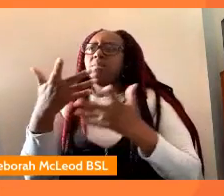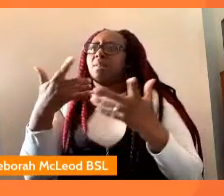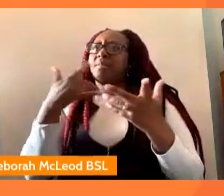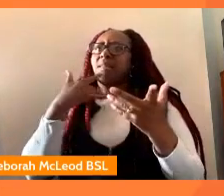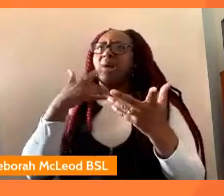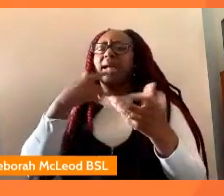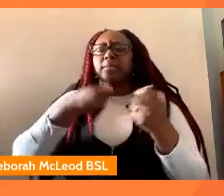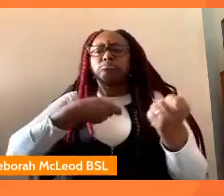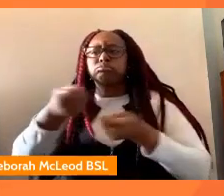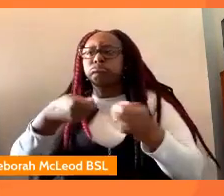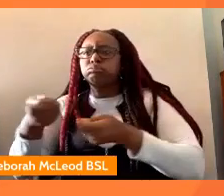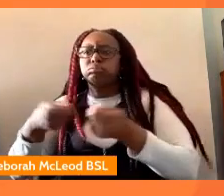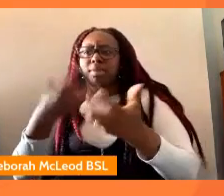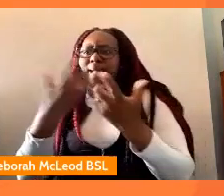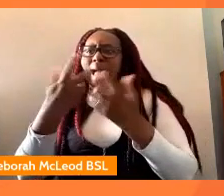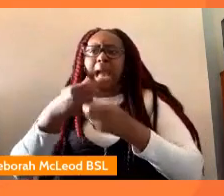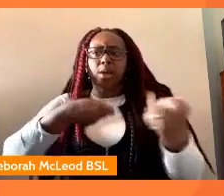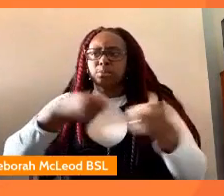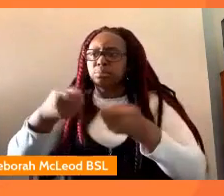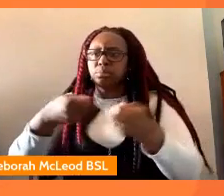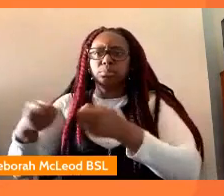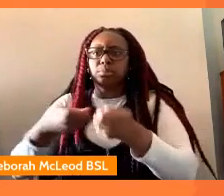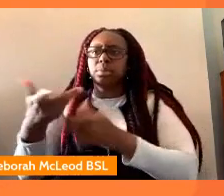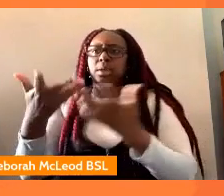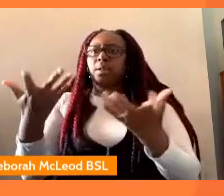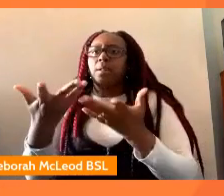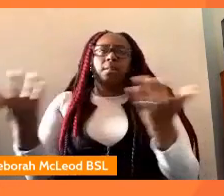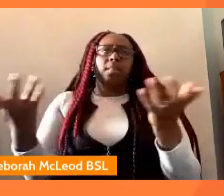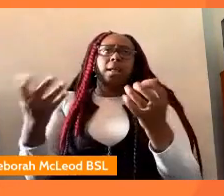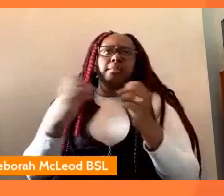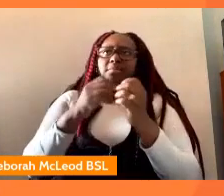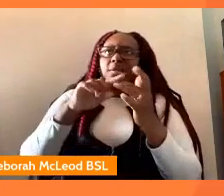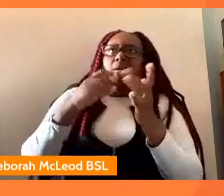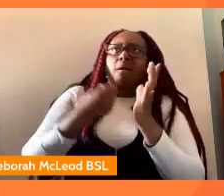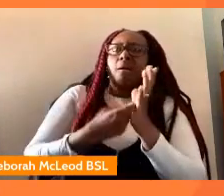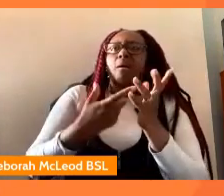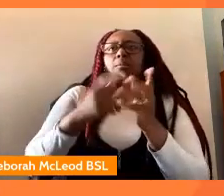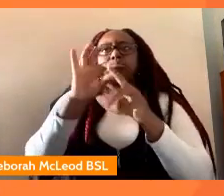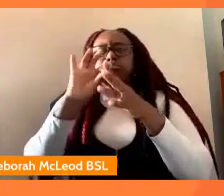How do you distribute something like a VR project, and Harmeet and I talked about that.